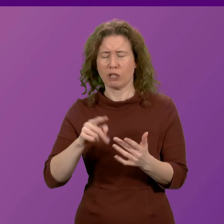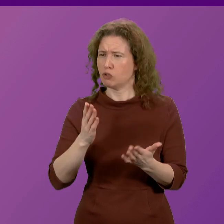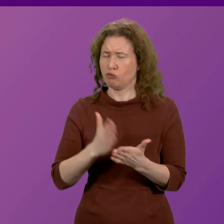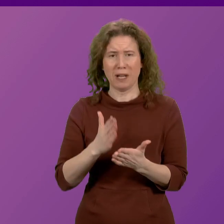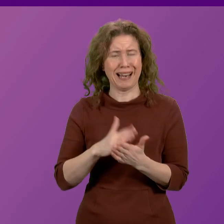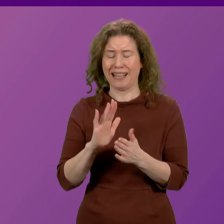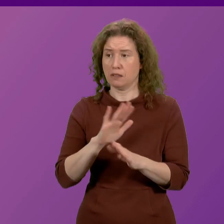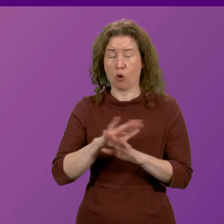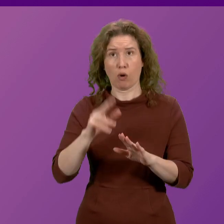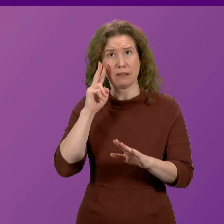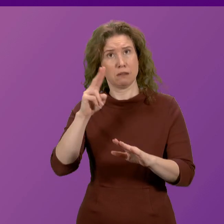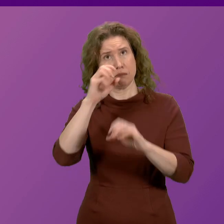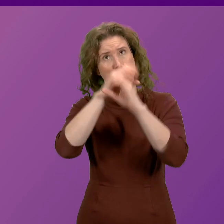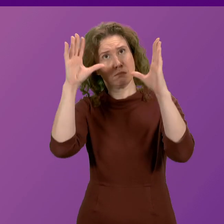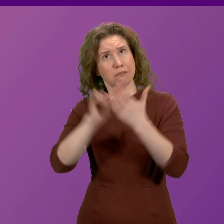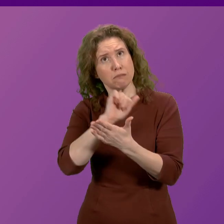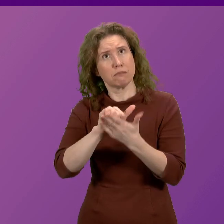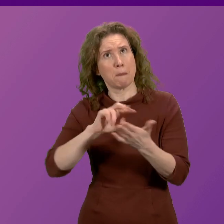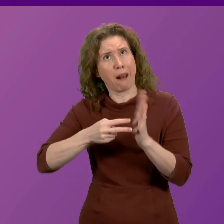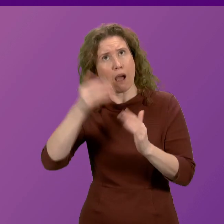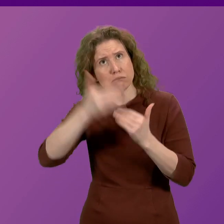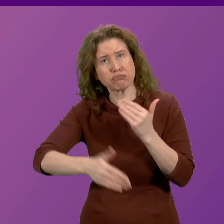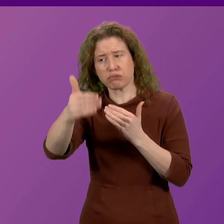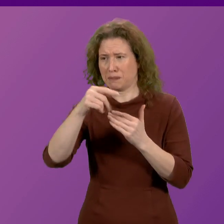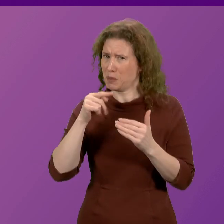to enable us to protect our social care services across the country?